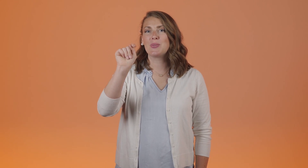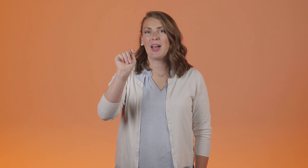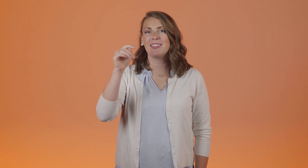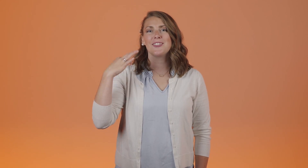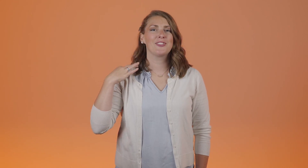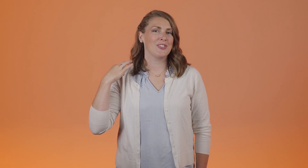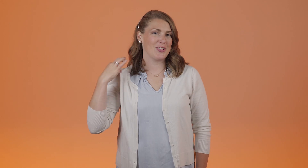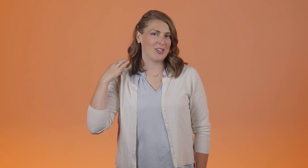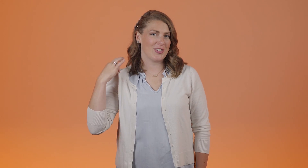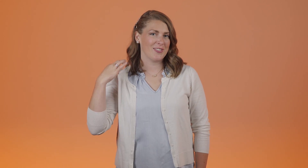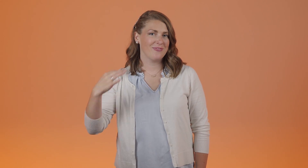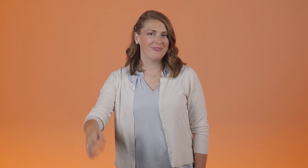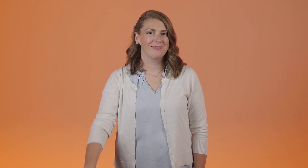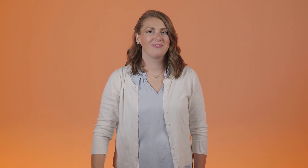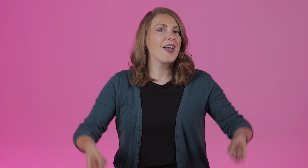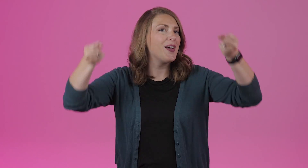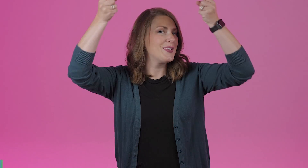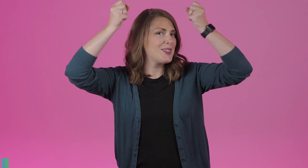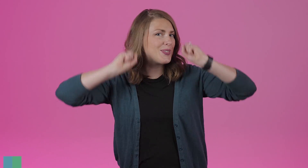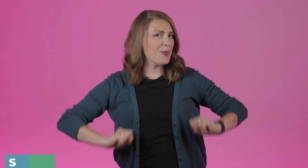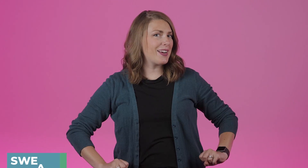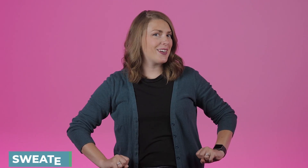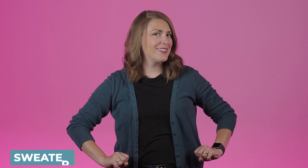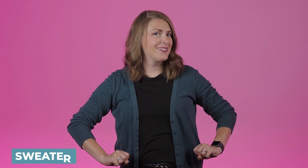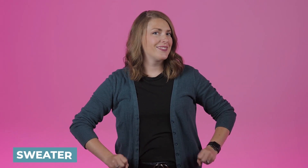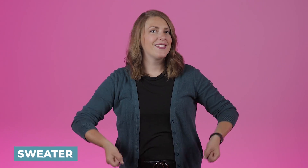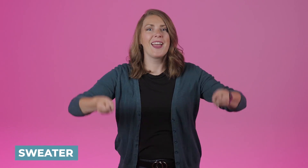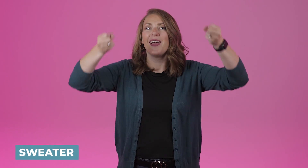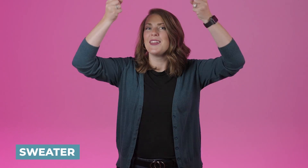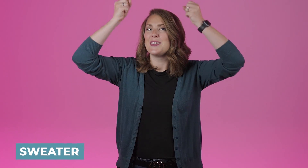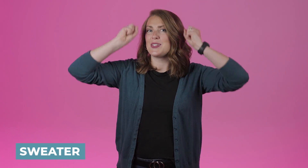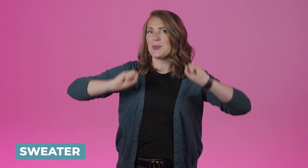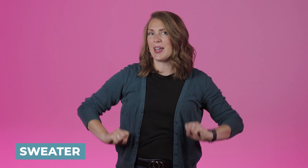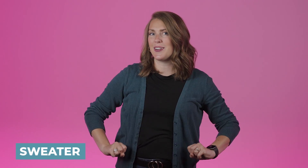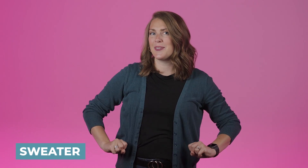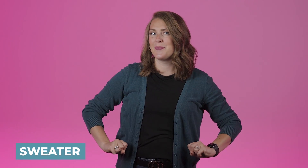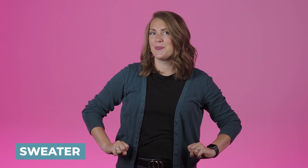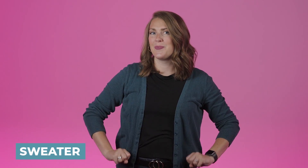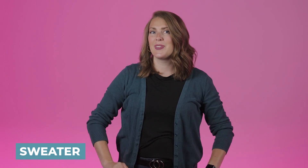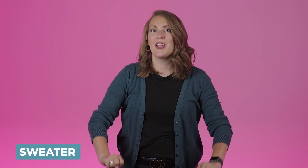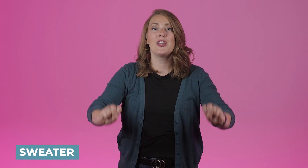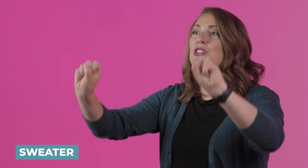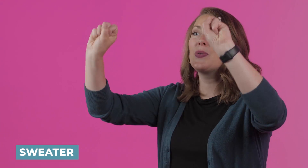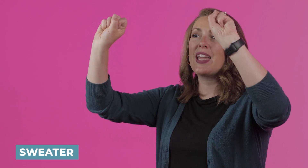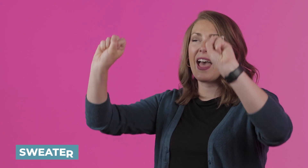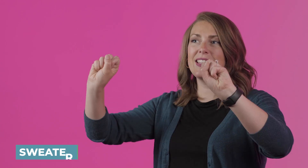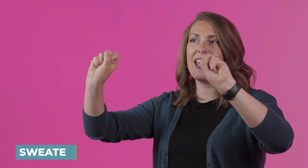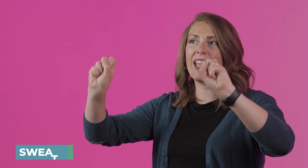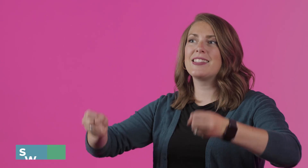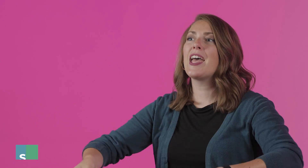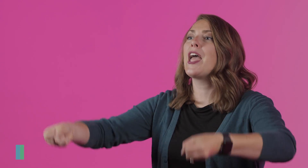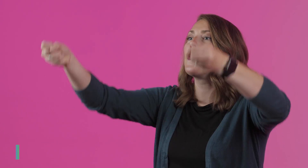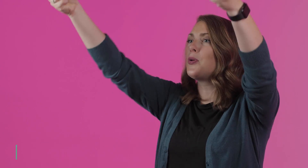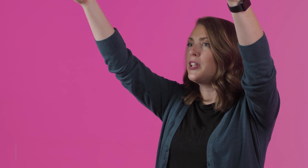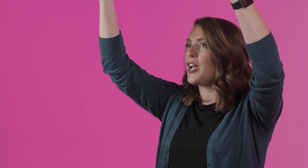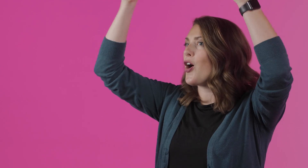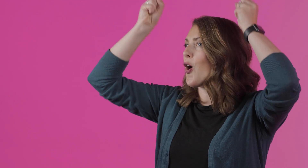'sweat shirt.' 'Sweater, sweater,' you're doing 'S' hands and pulling it